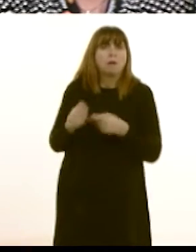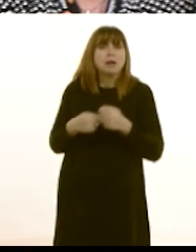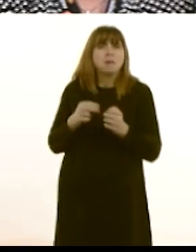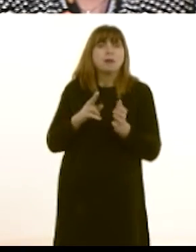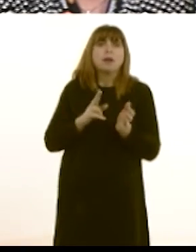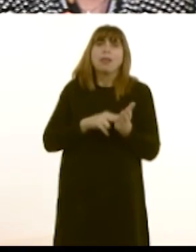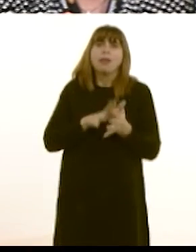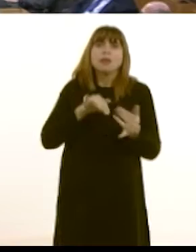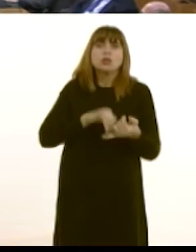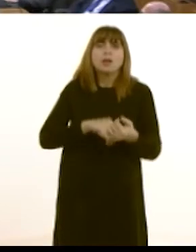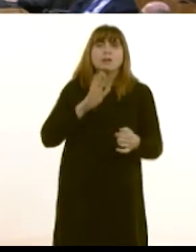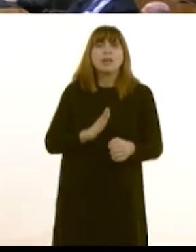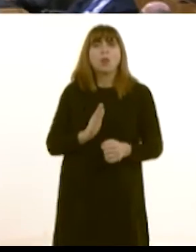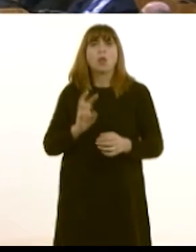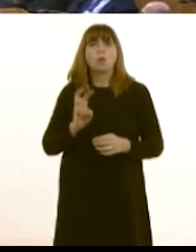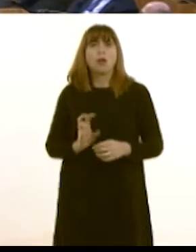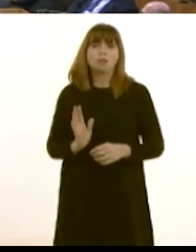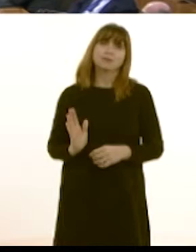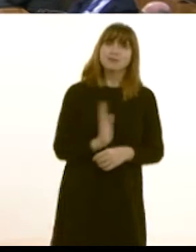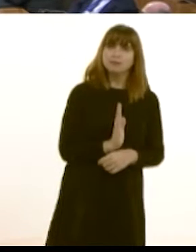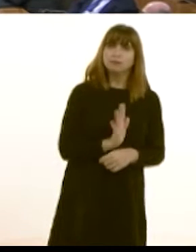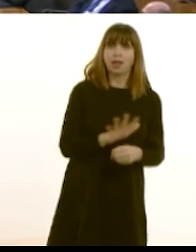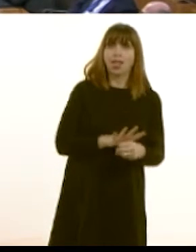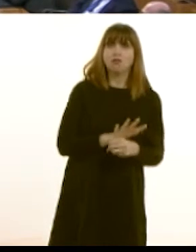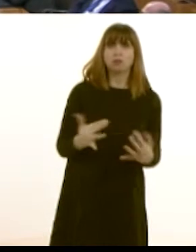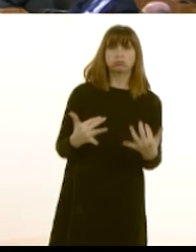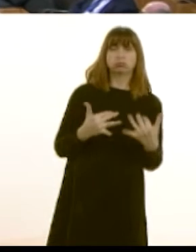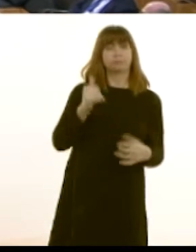OAQ(4)2646(FM) Carwyn Jones: Yes, the NHS always plans for this as the busiest time of year.